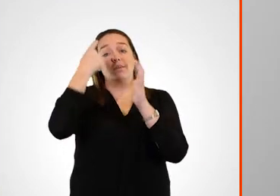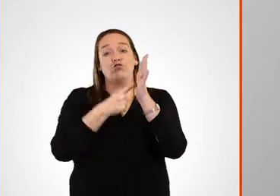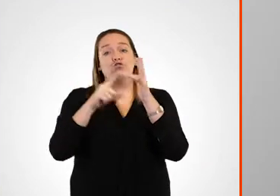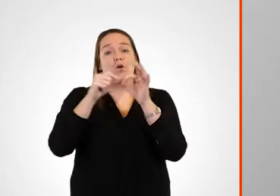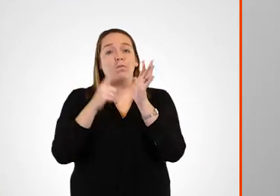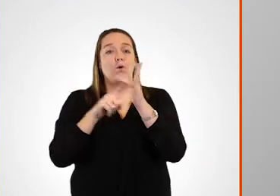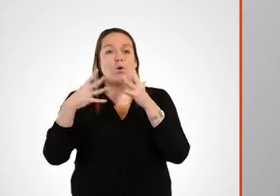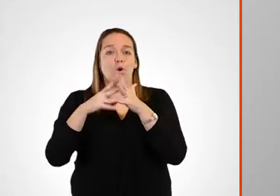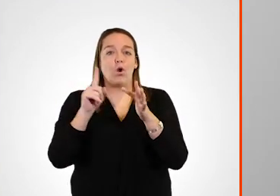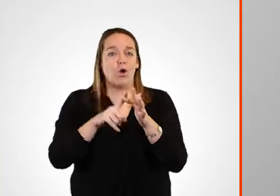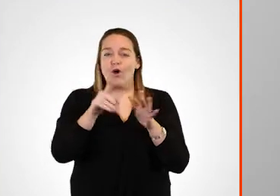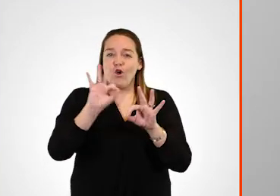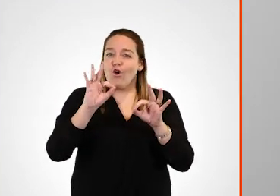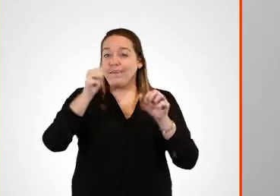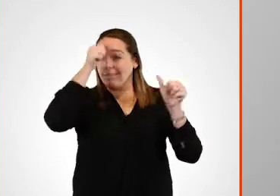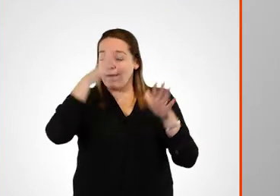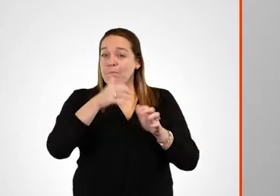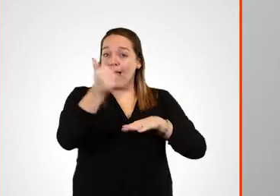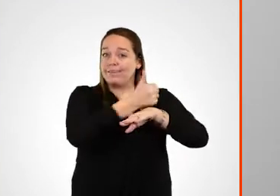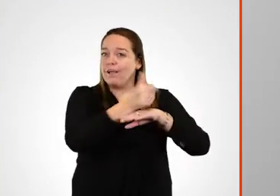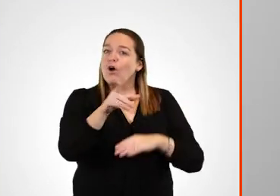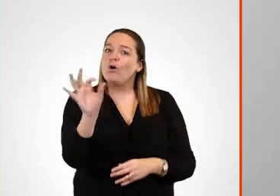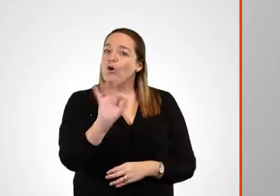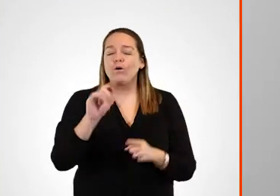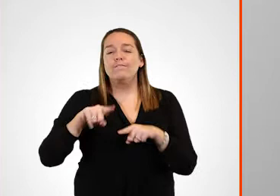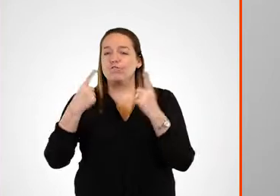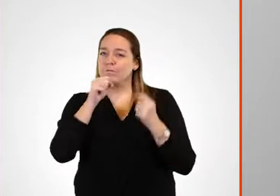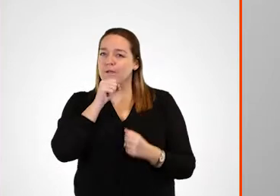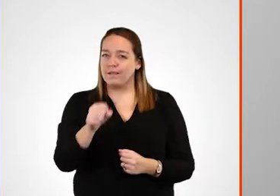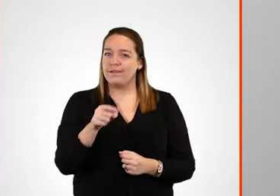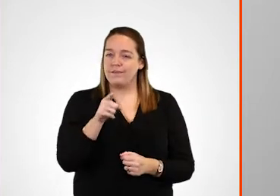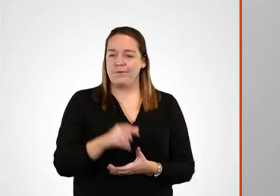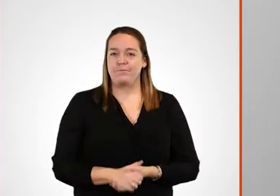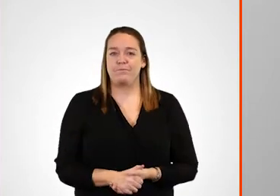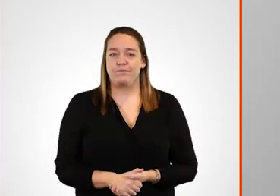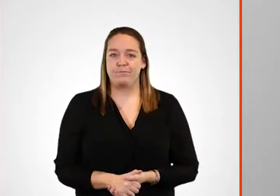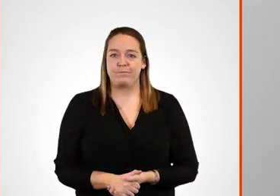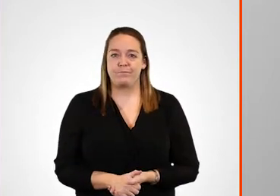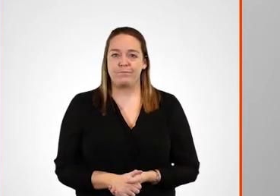not to be confused with the movie star Rob Lowe, just to get that straight.